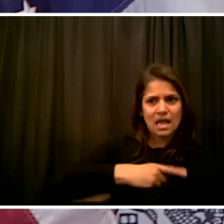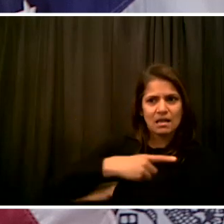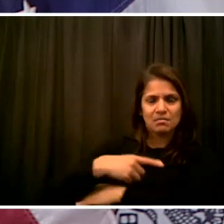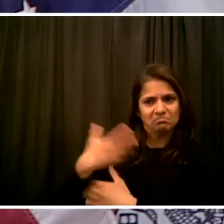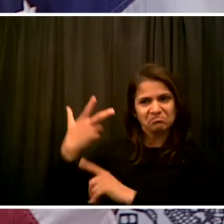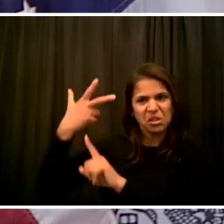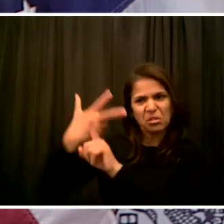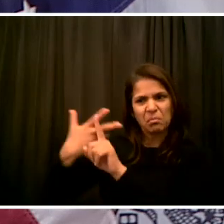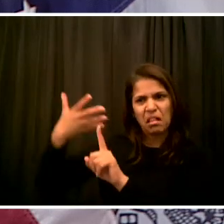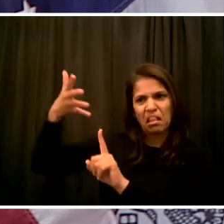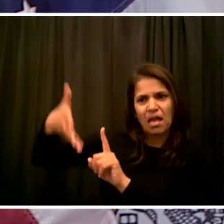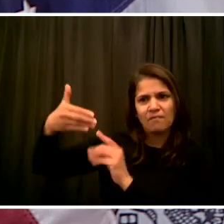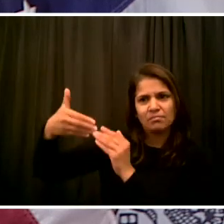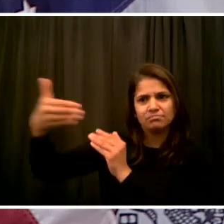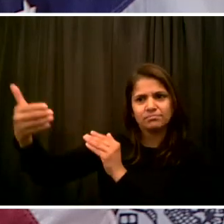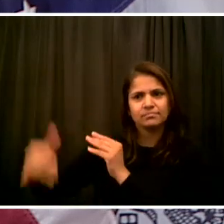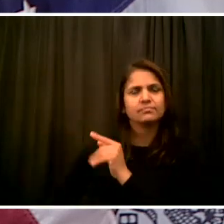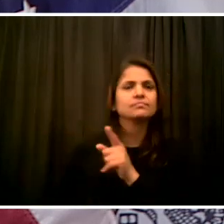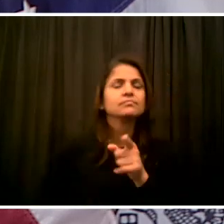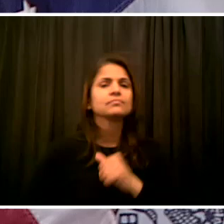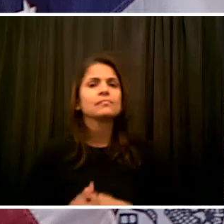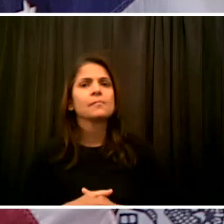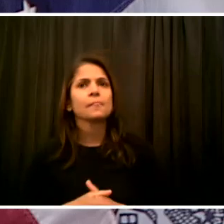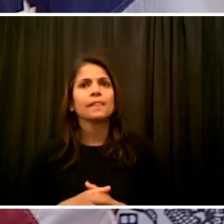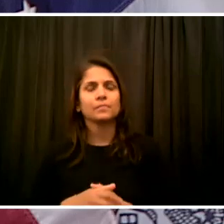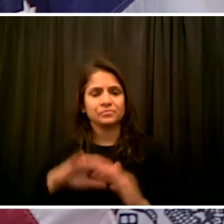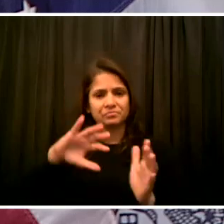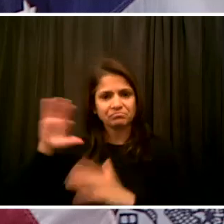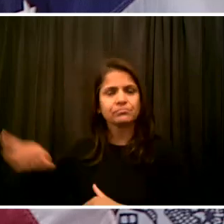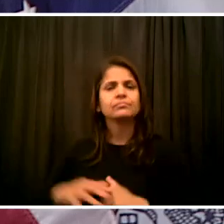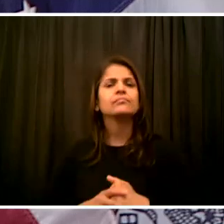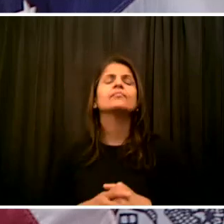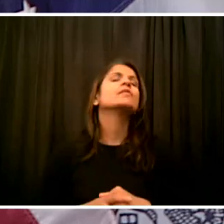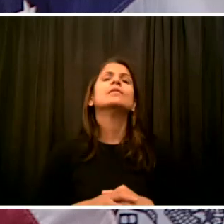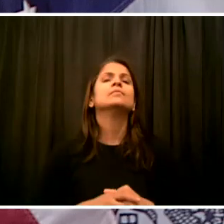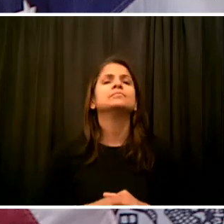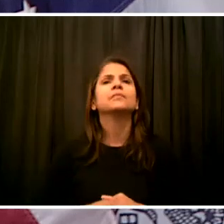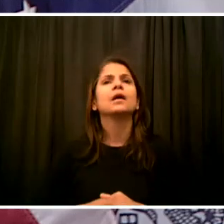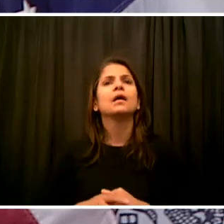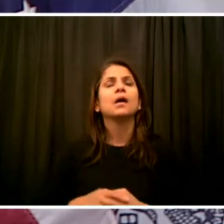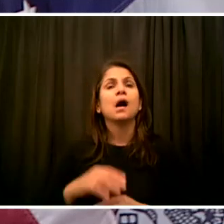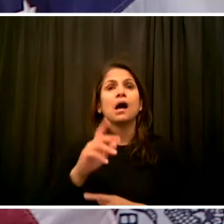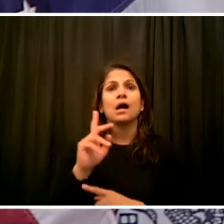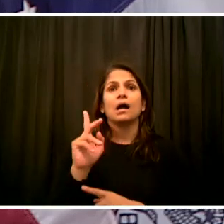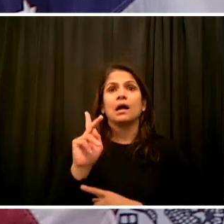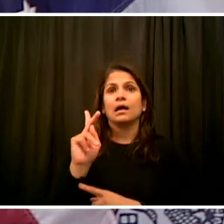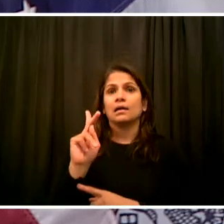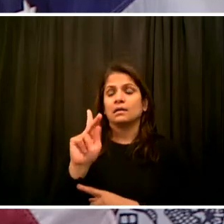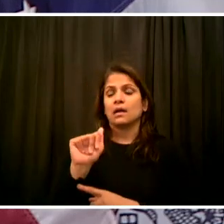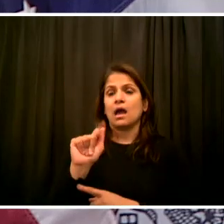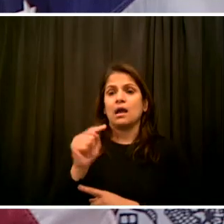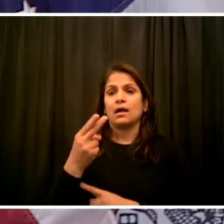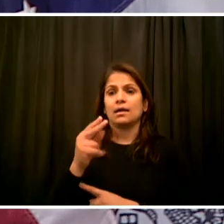EVYOERNE . I WTANED TO ASK TWO QUESTIONS AND ONE FOR MY